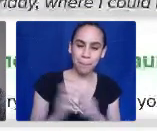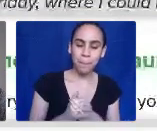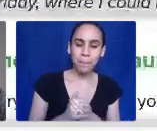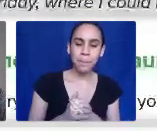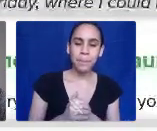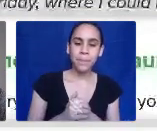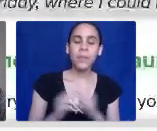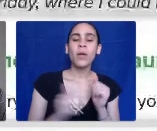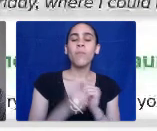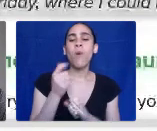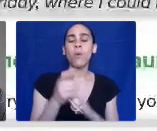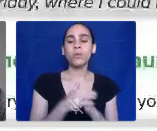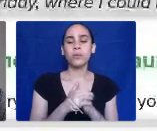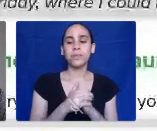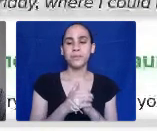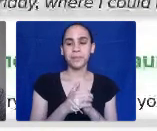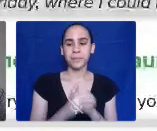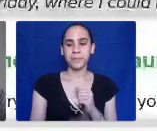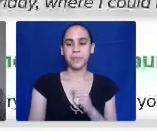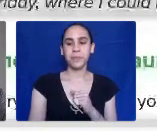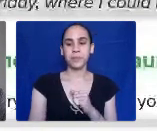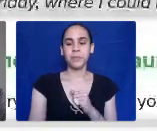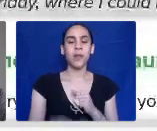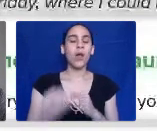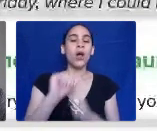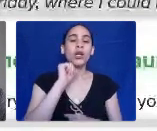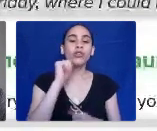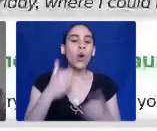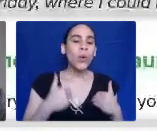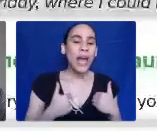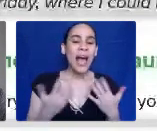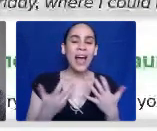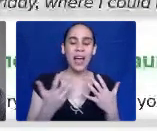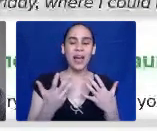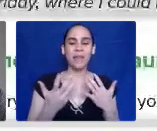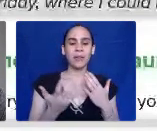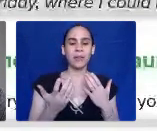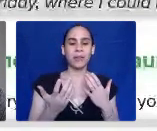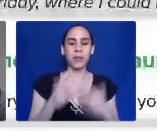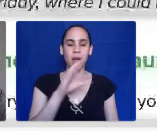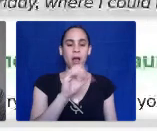couple things um don't have the compound skill set in your headline so then don't say you're